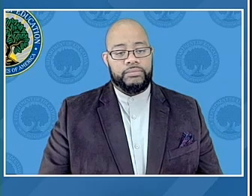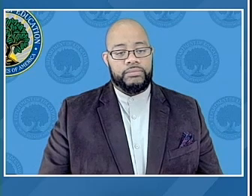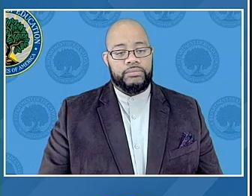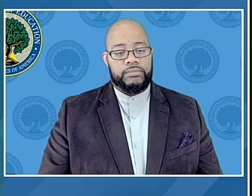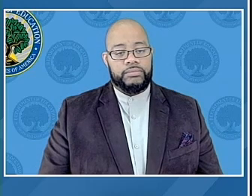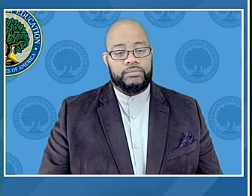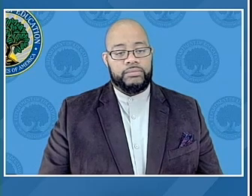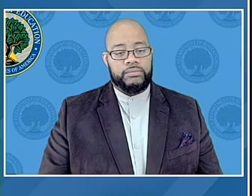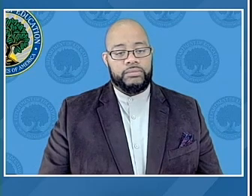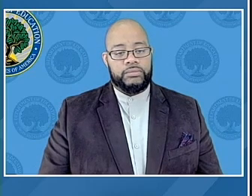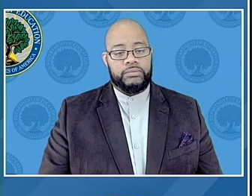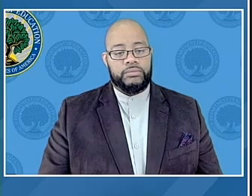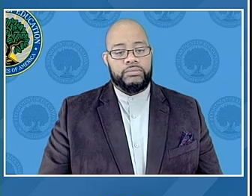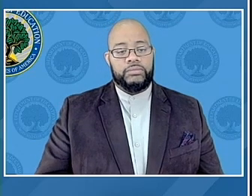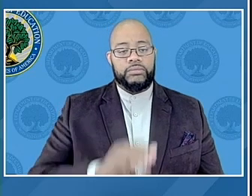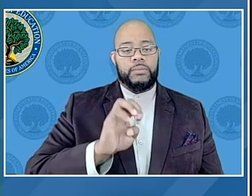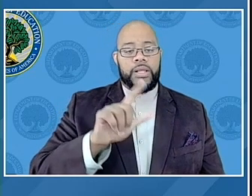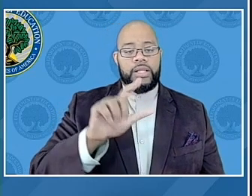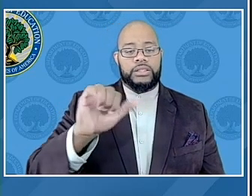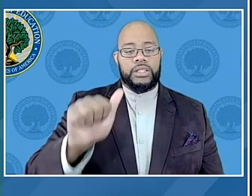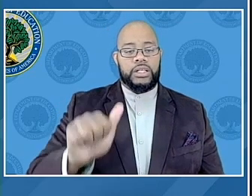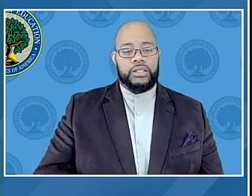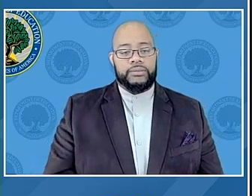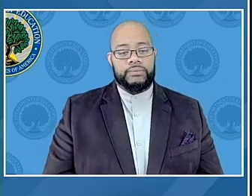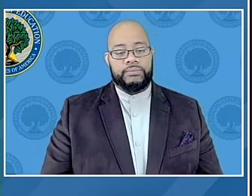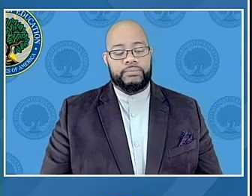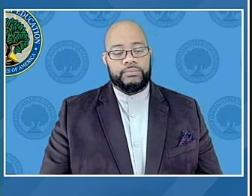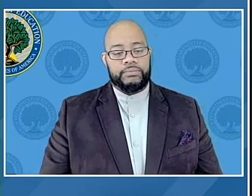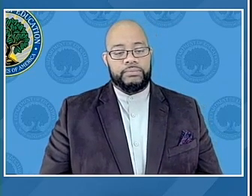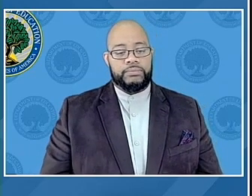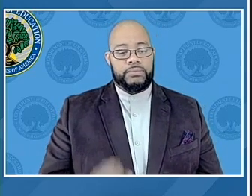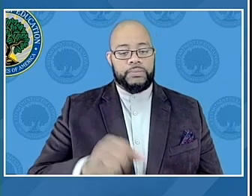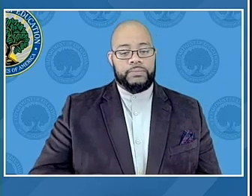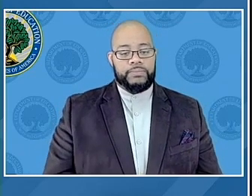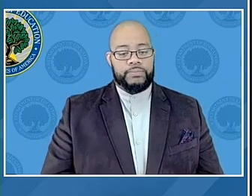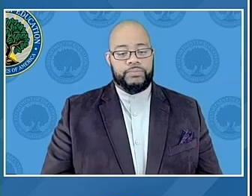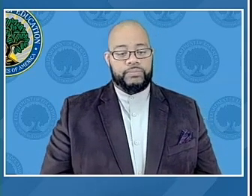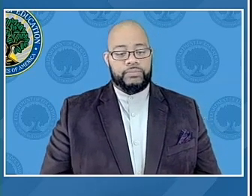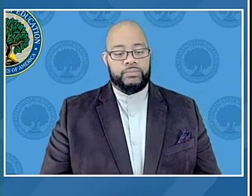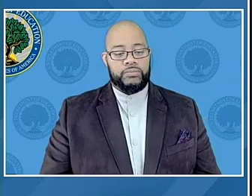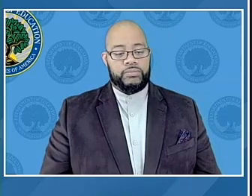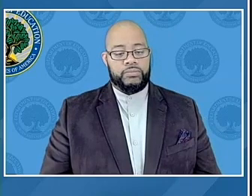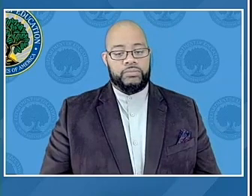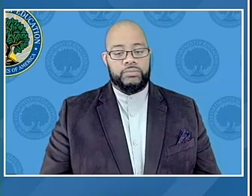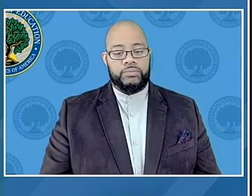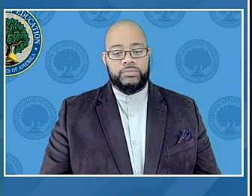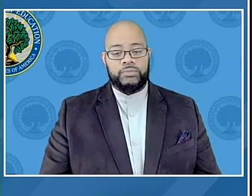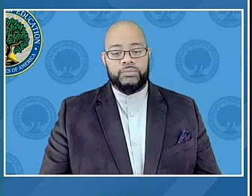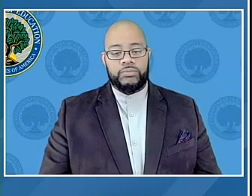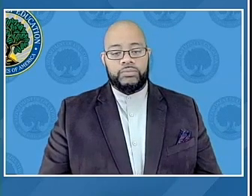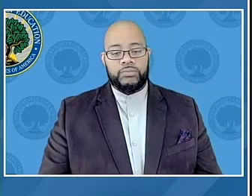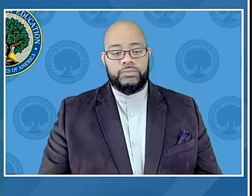Melissa. Yep. Okay, great. We can't see you.